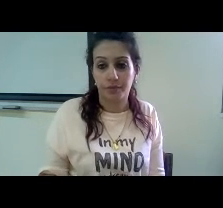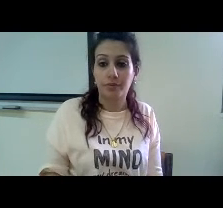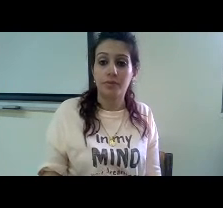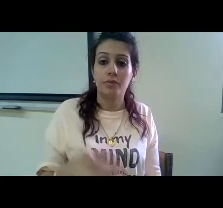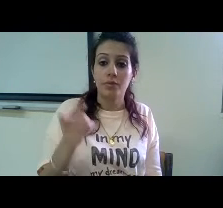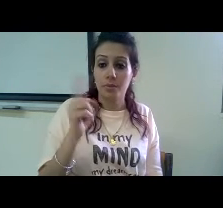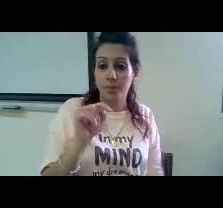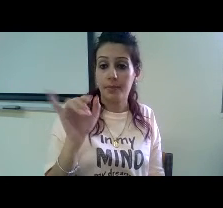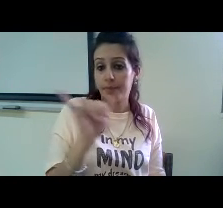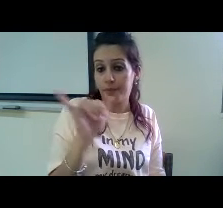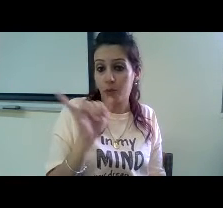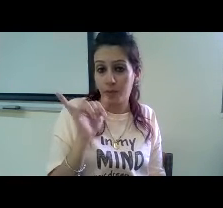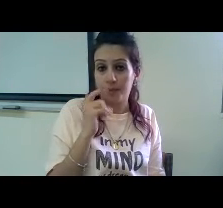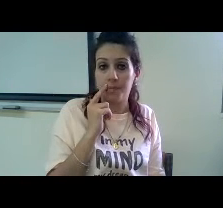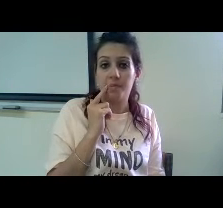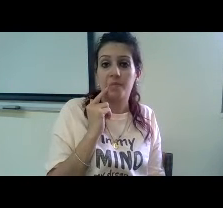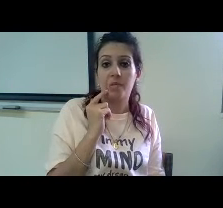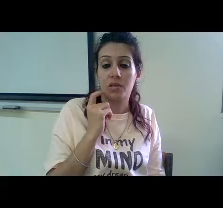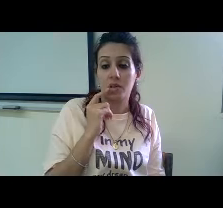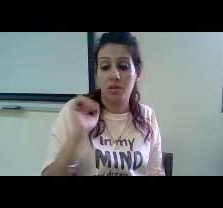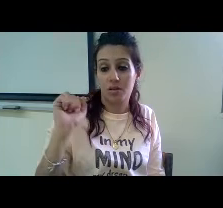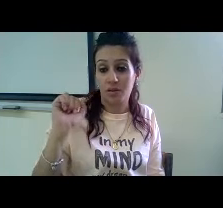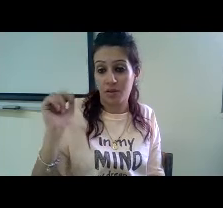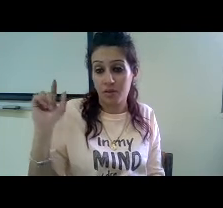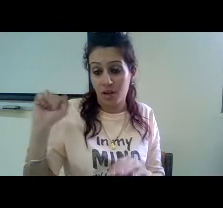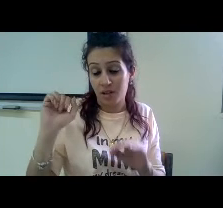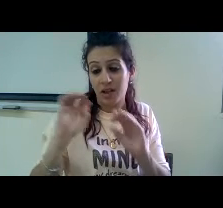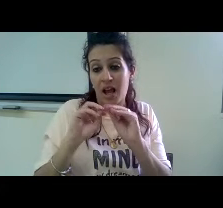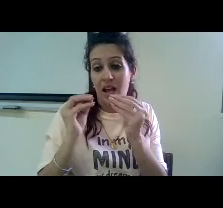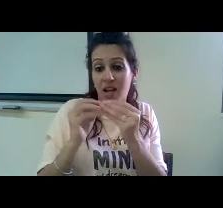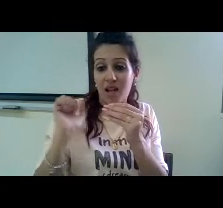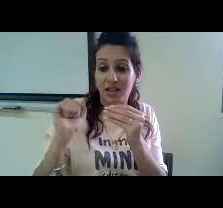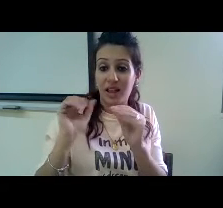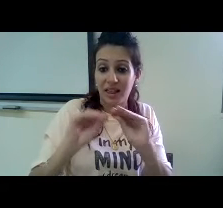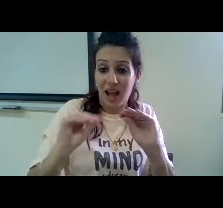encourage parents and students to work with what they know and what they have